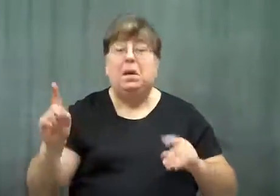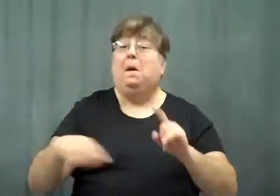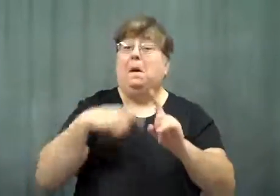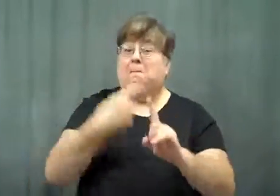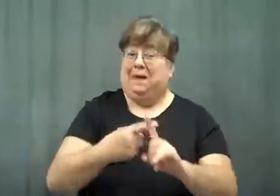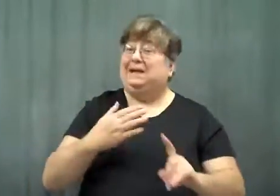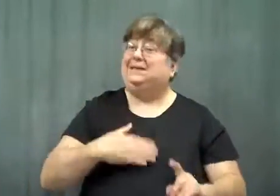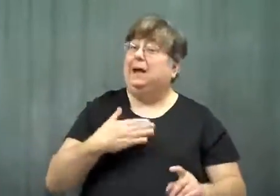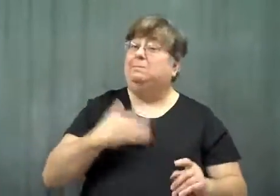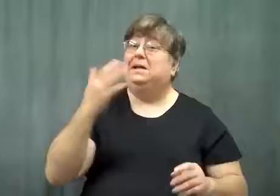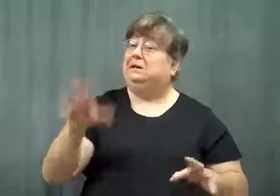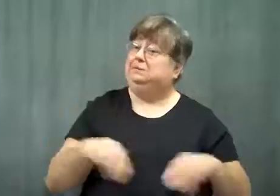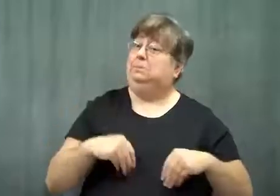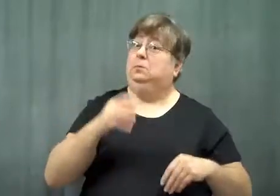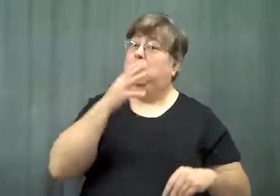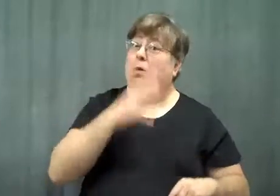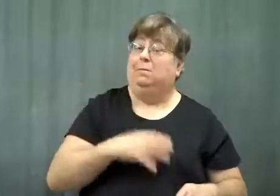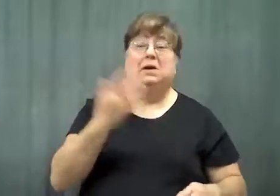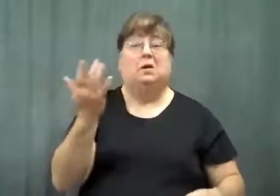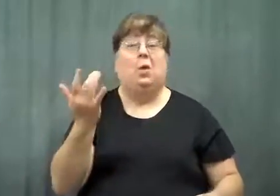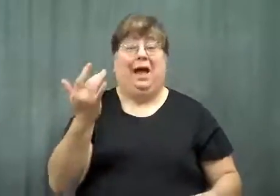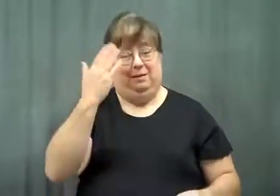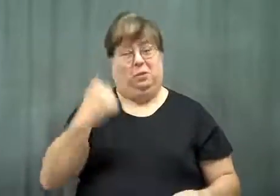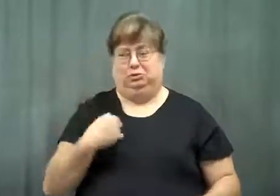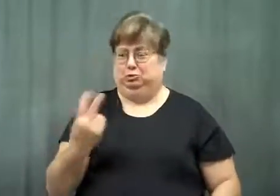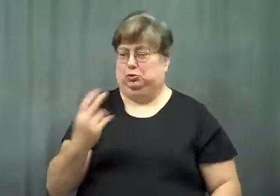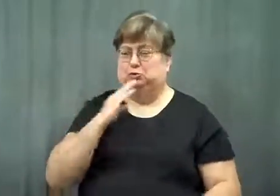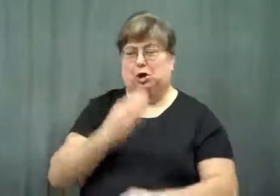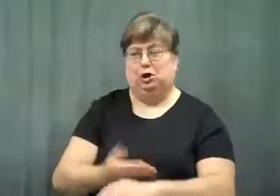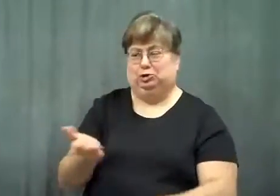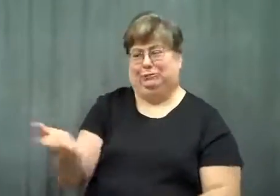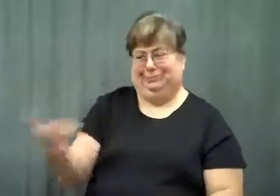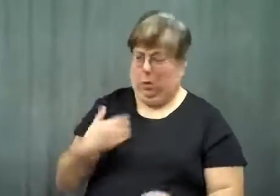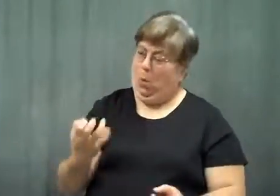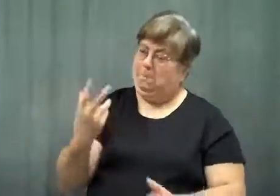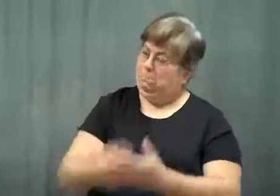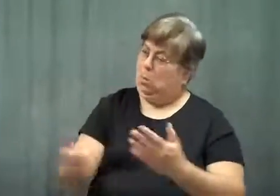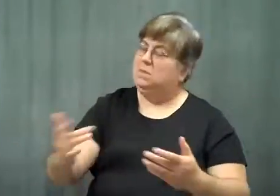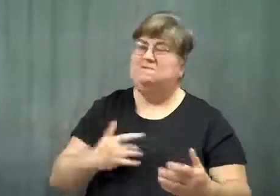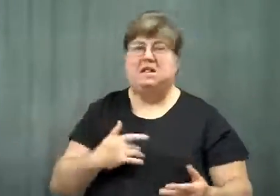He was also happy because he has two daughters, and wants them to